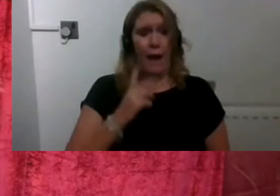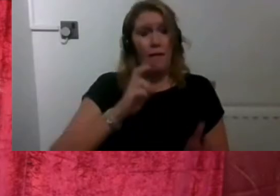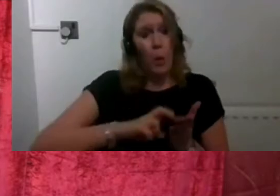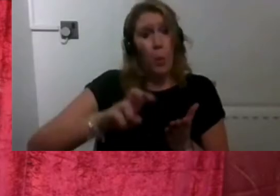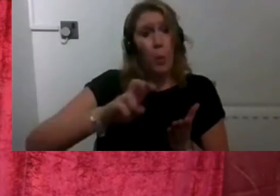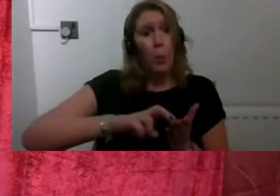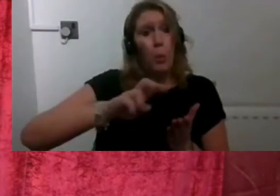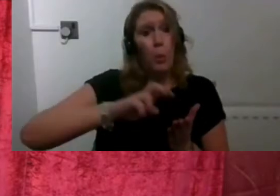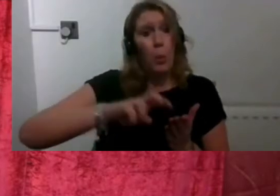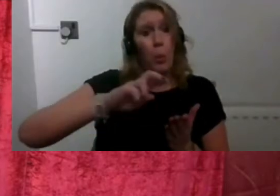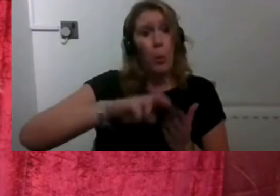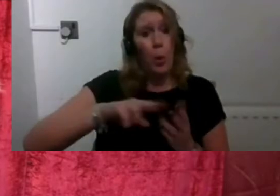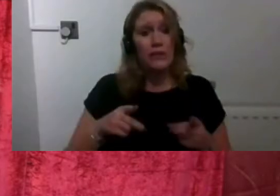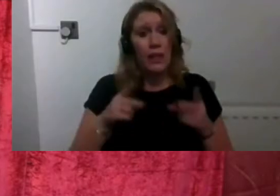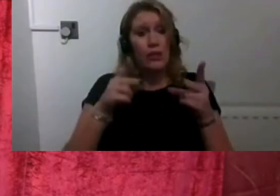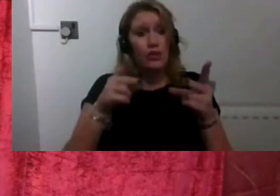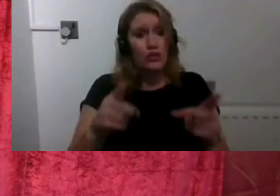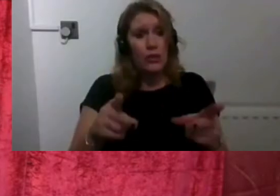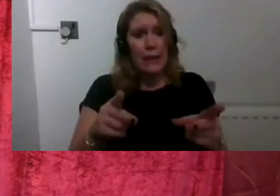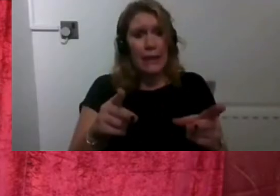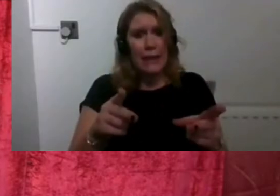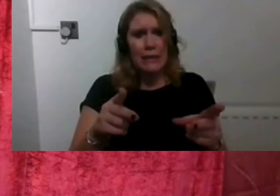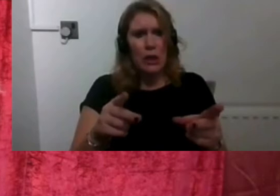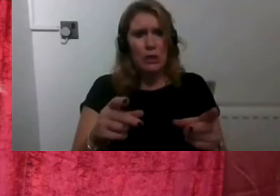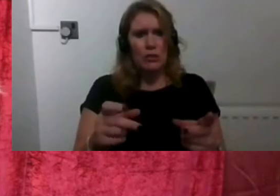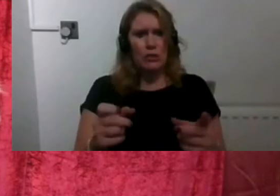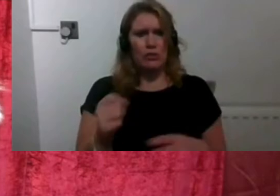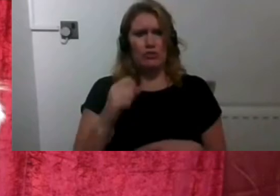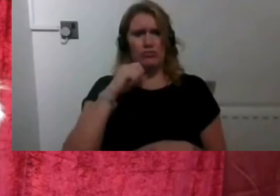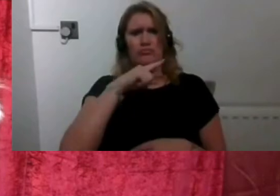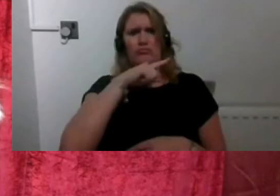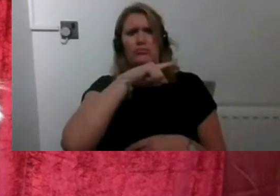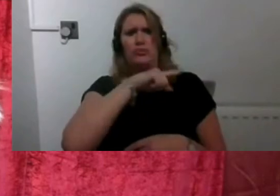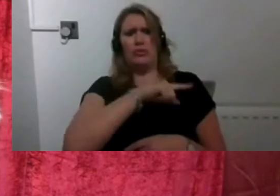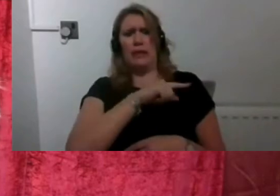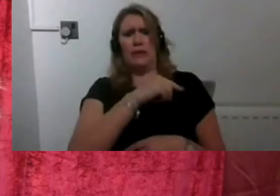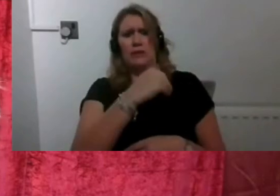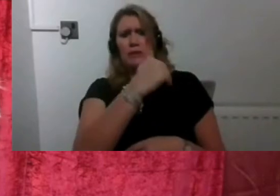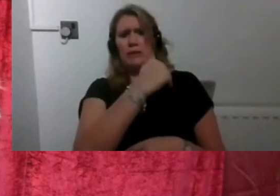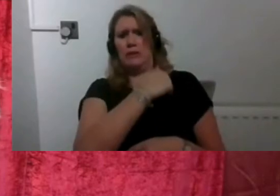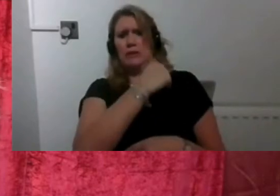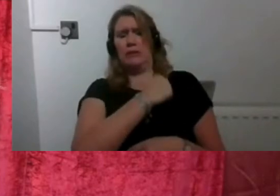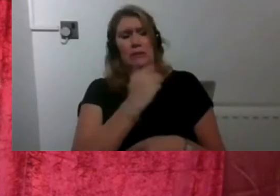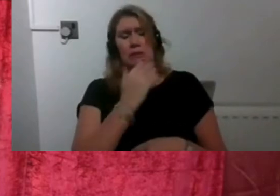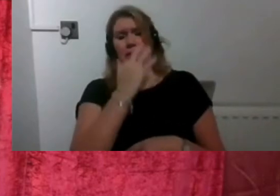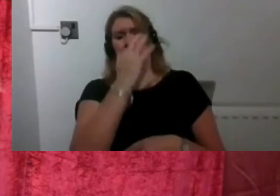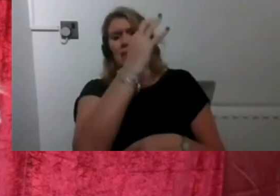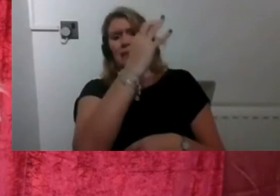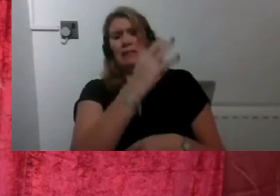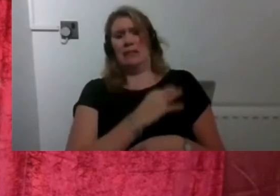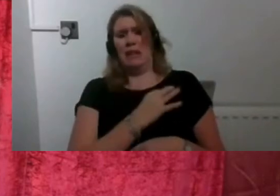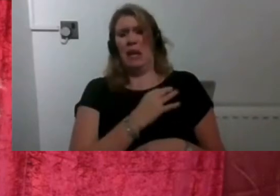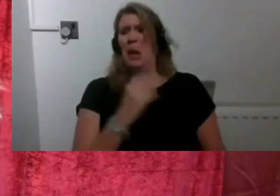With your mates Do random casuals Query across the street -